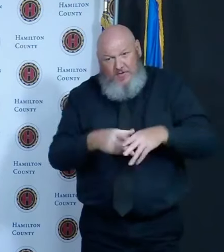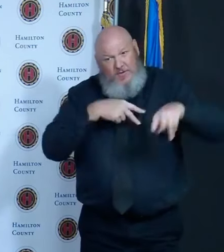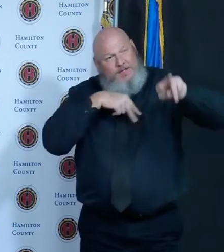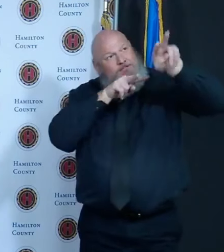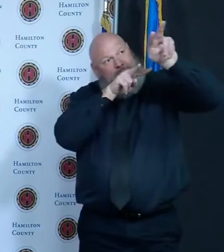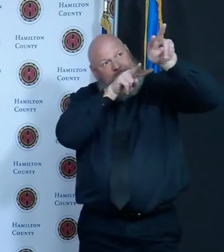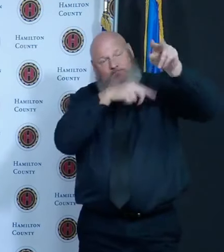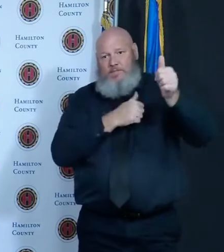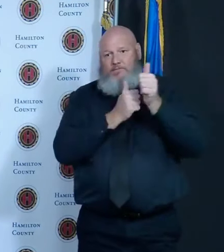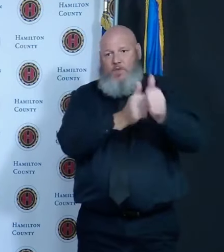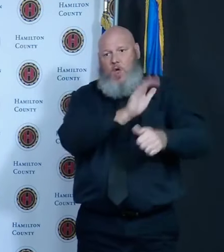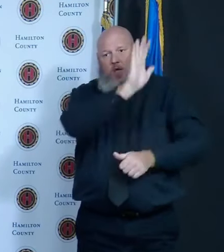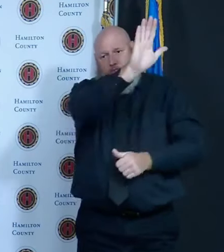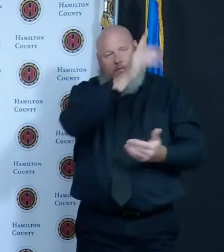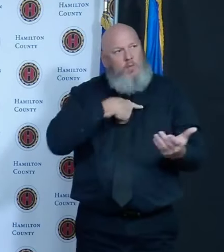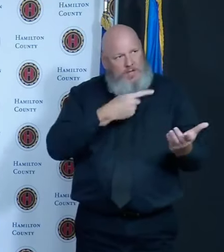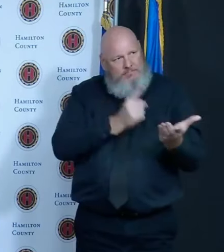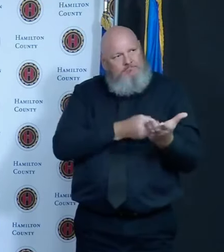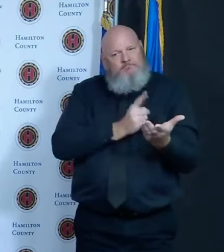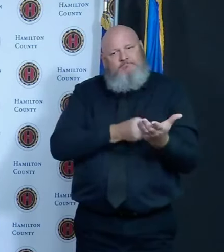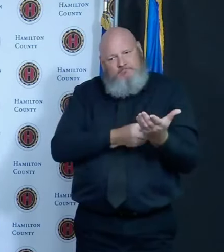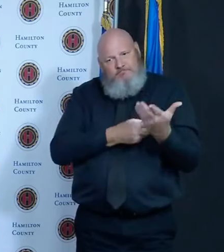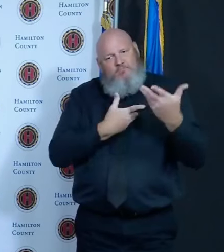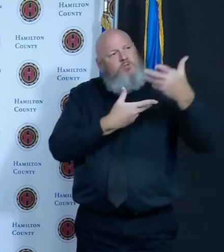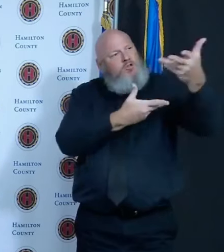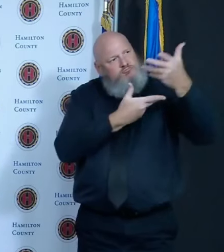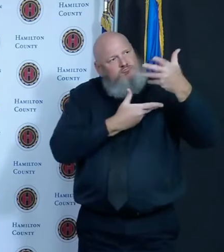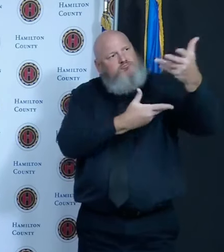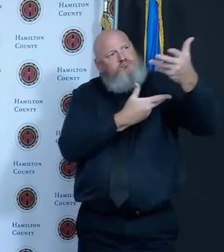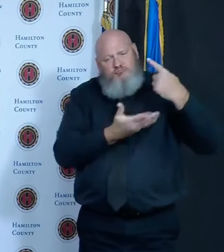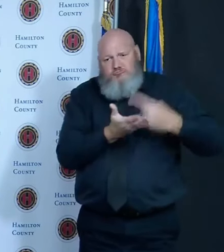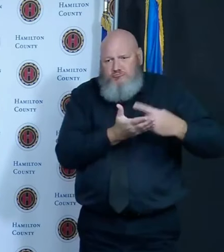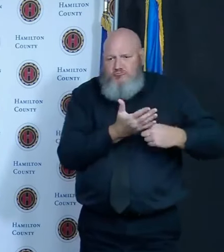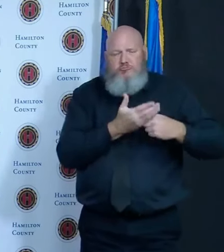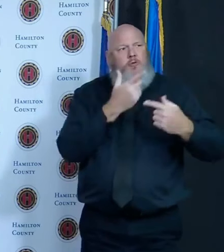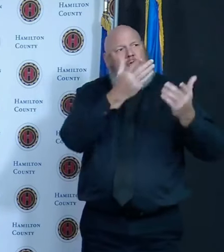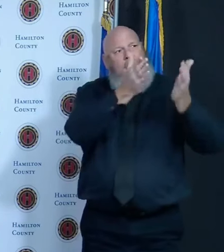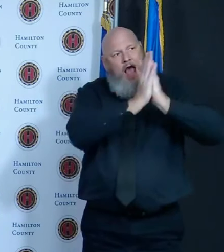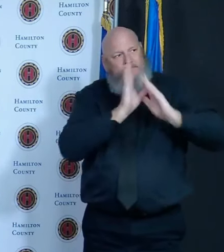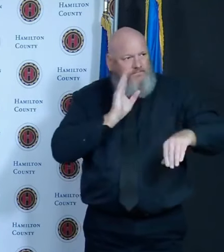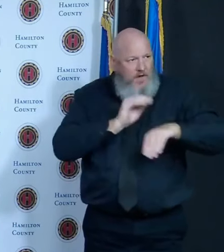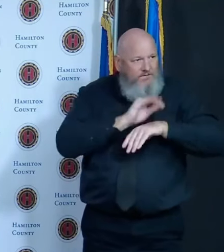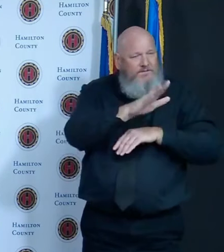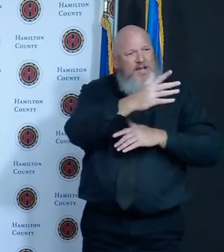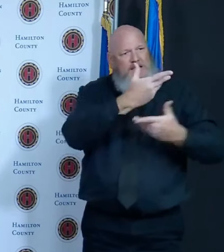we continue to need to do and so as Jill mentioned we're flattening the curve